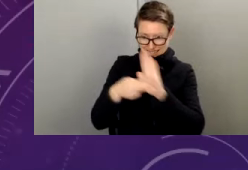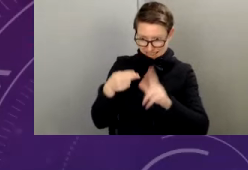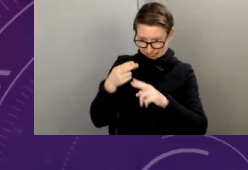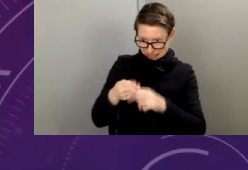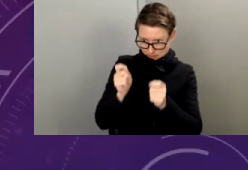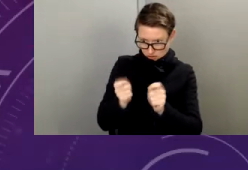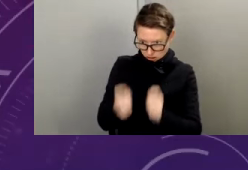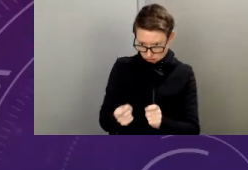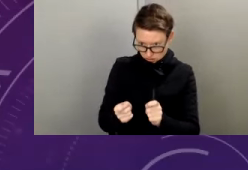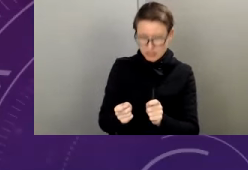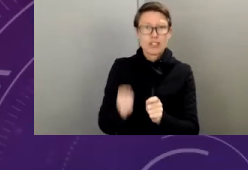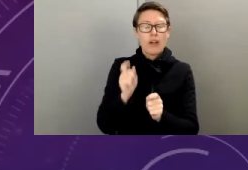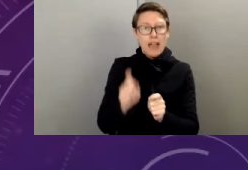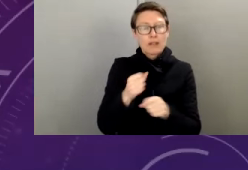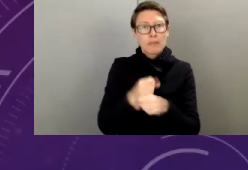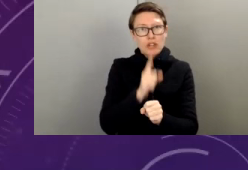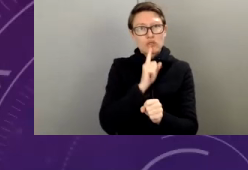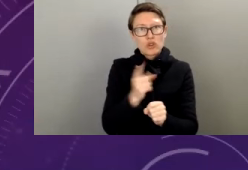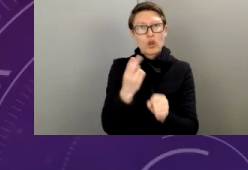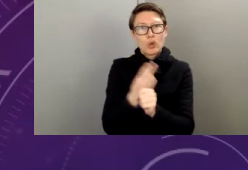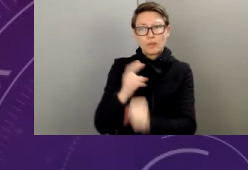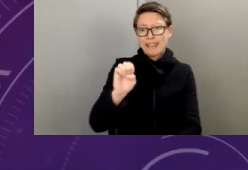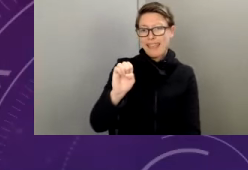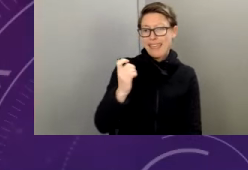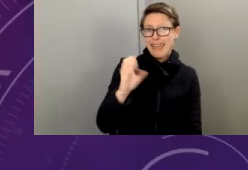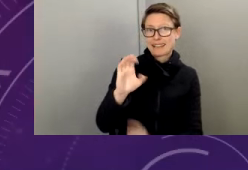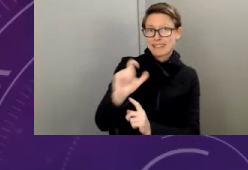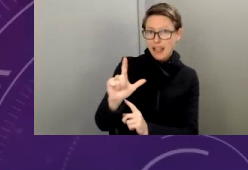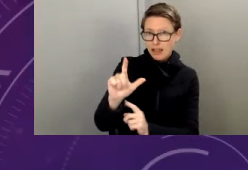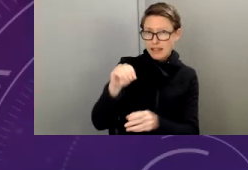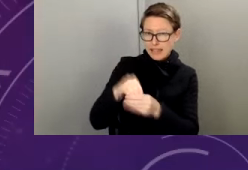So we have to make sure we're using Excel in Microsoft Office as your format.